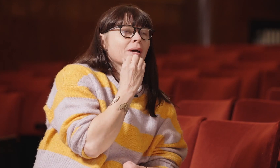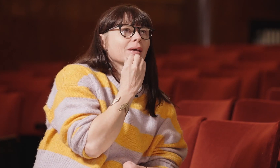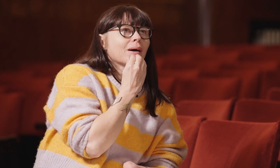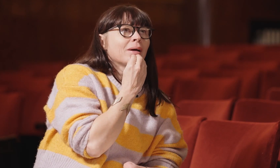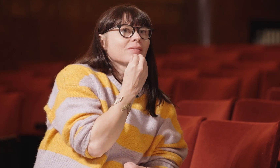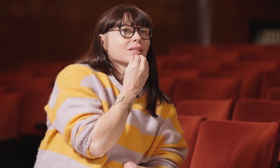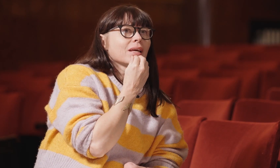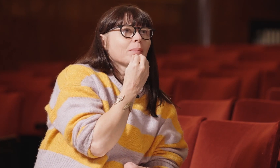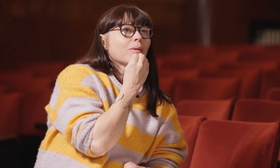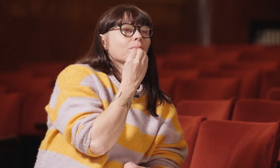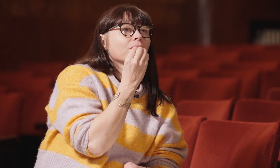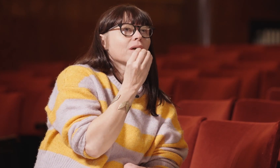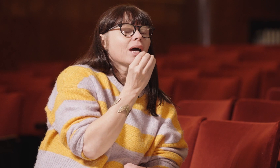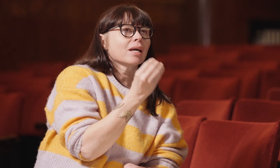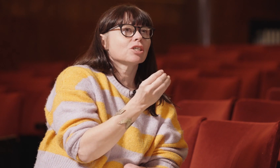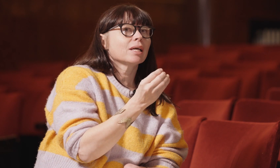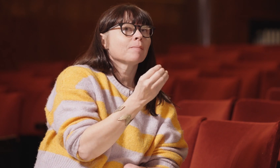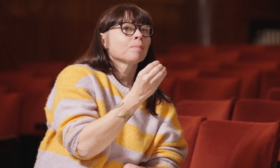I may have to think about...